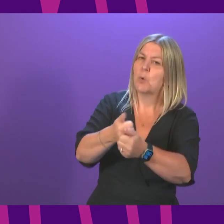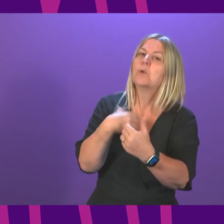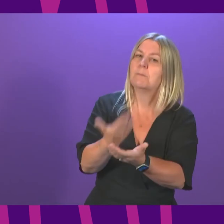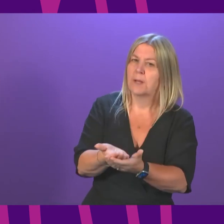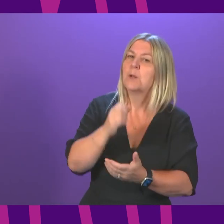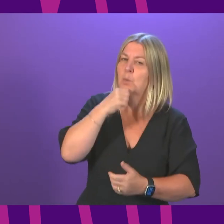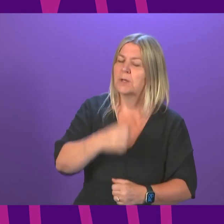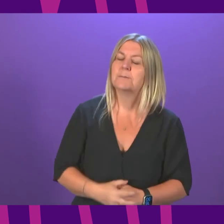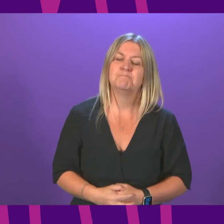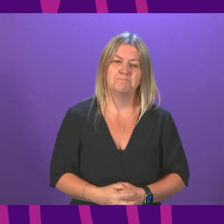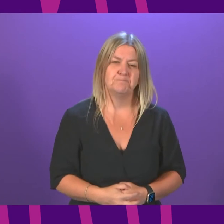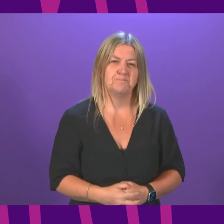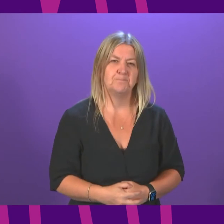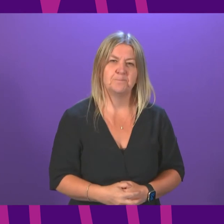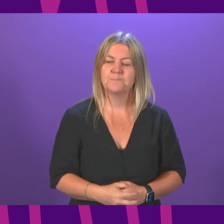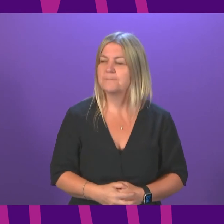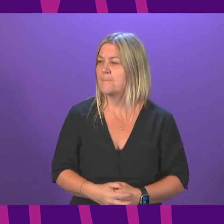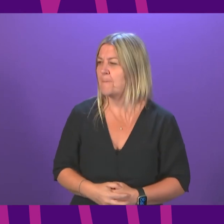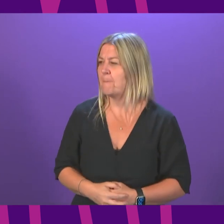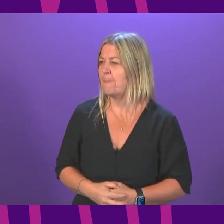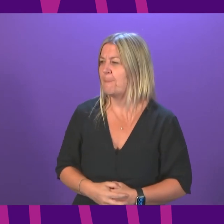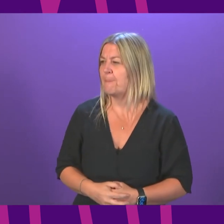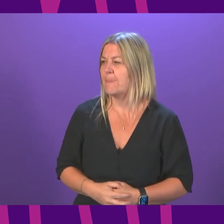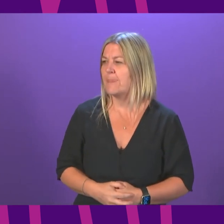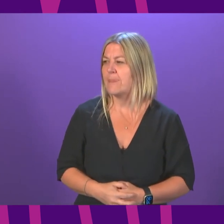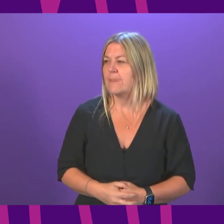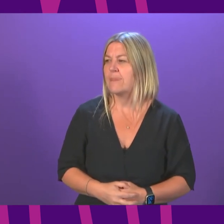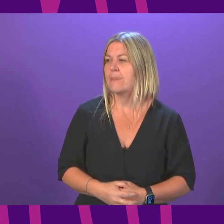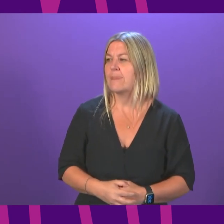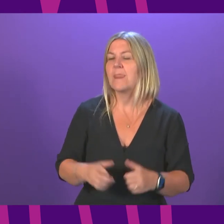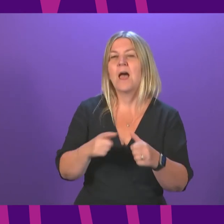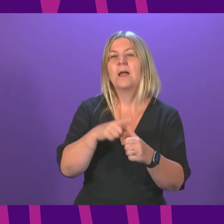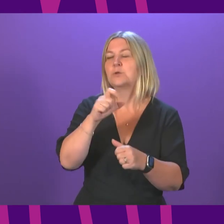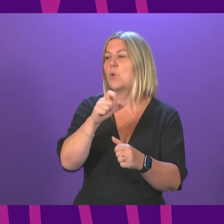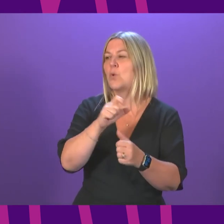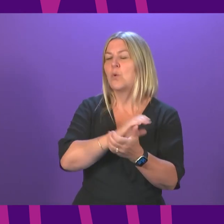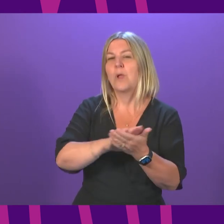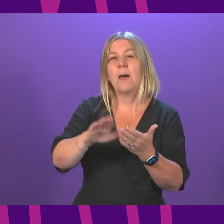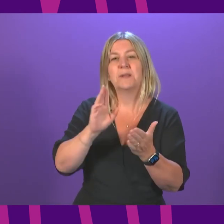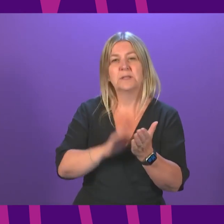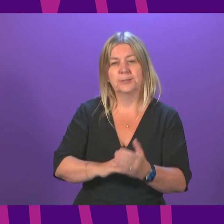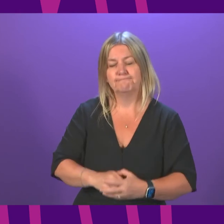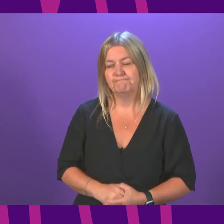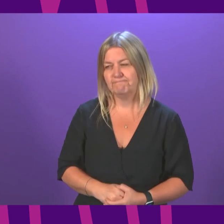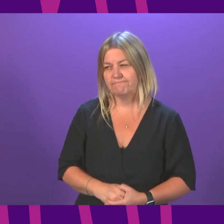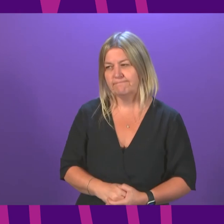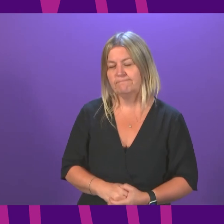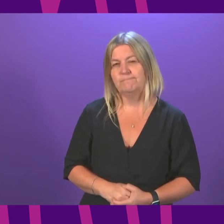party front bench see that something is amiss and immediately remedy it. That should be the subject of applause rather than condemnation.